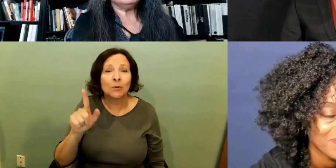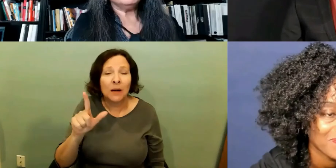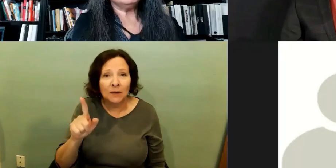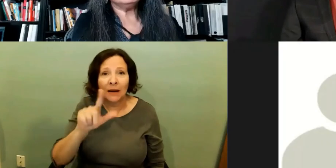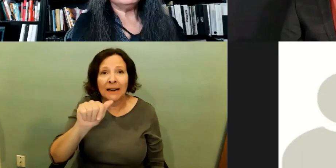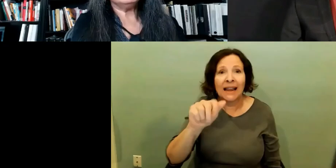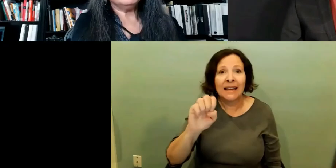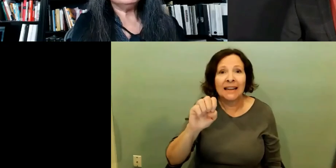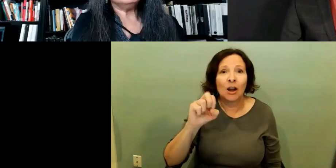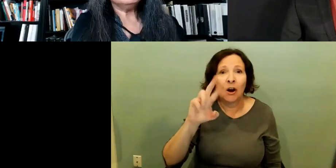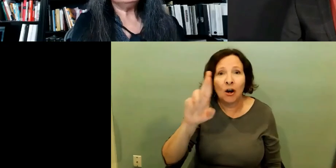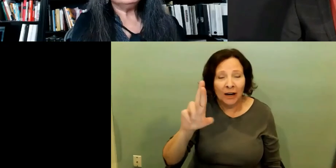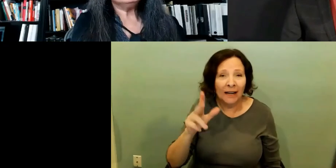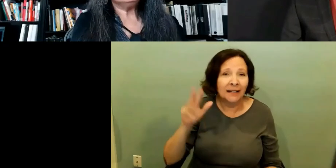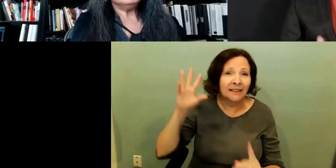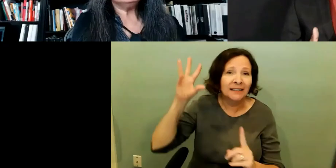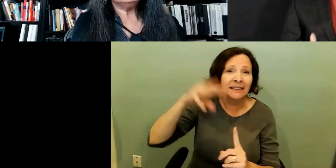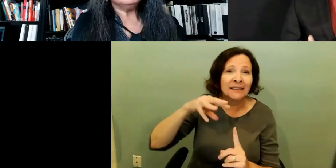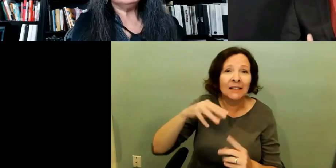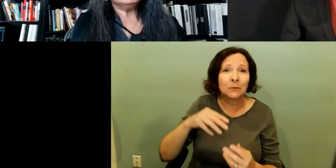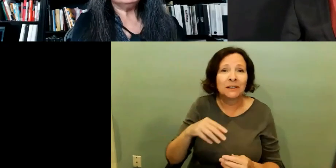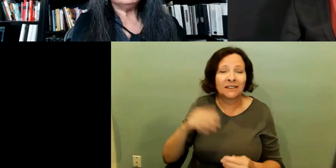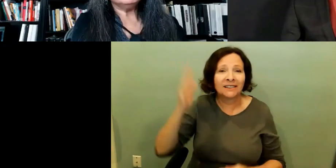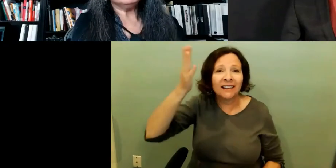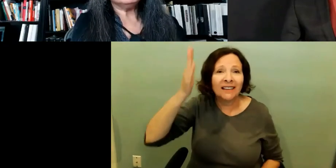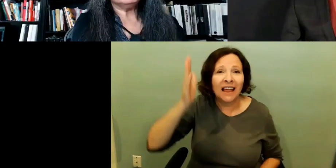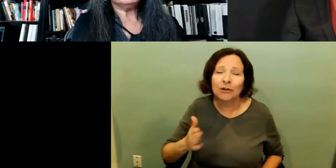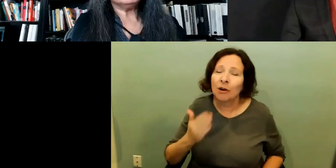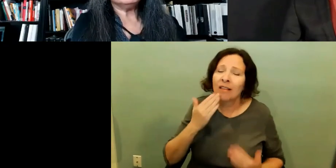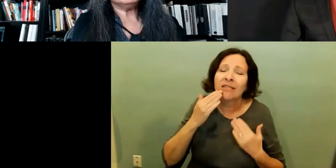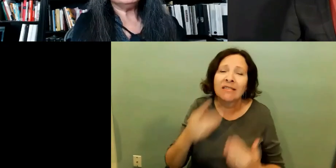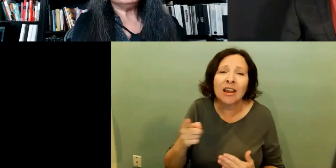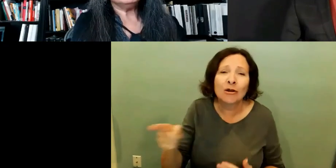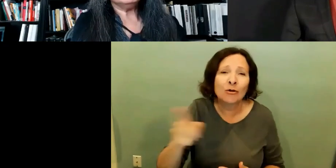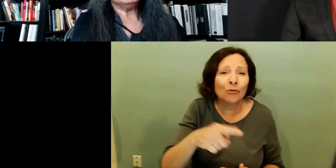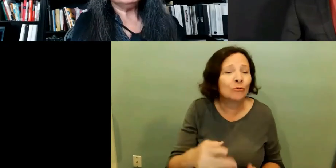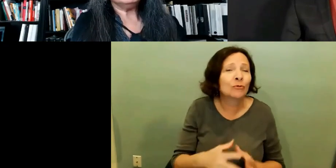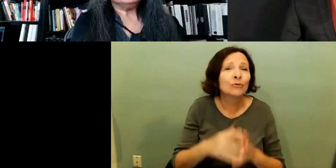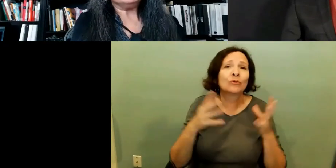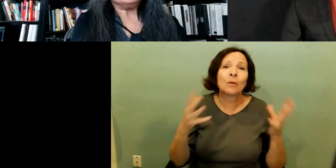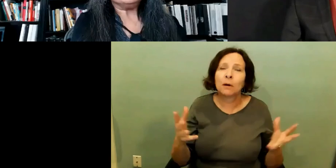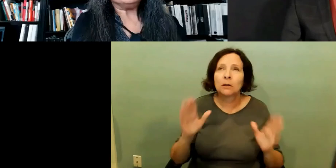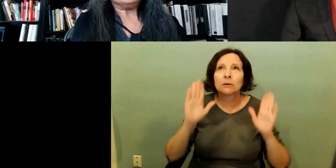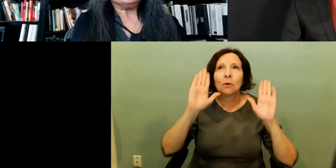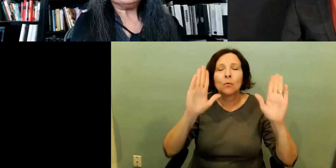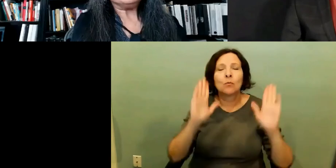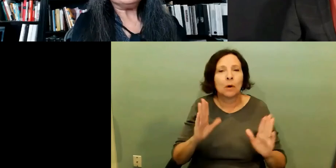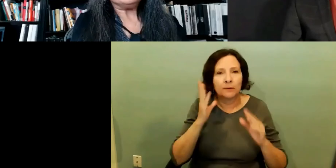this is been such a great experience, and Sylvia you have given us so much to think